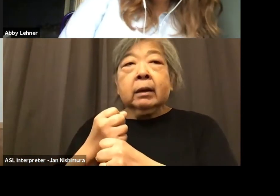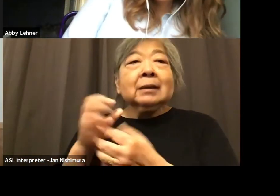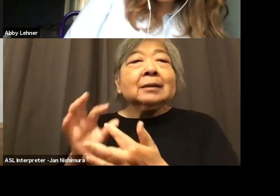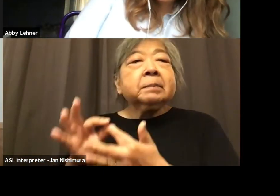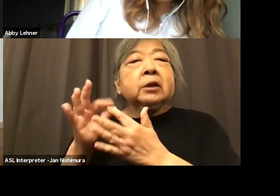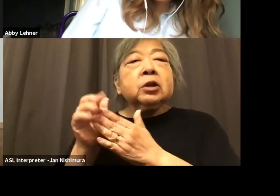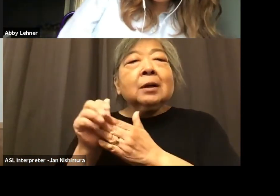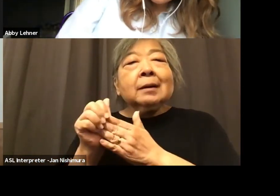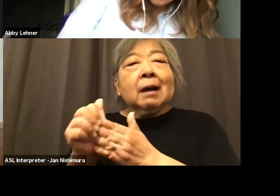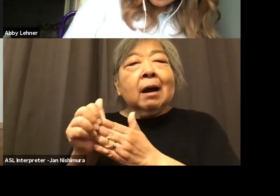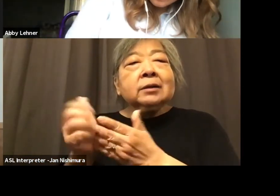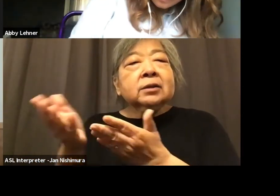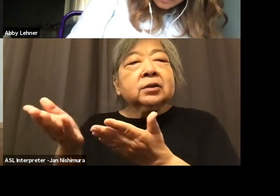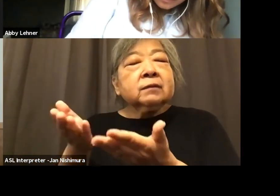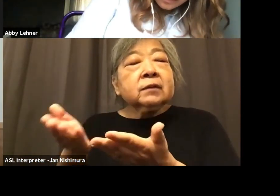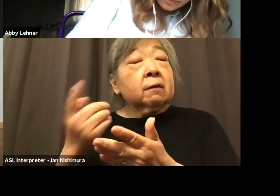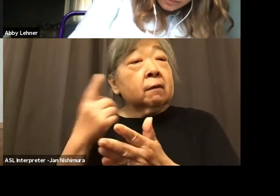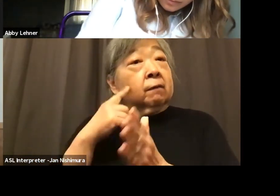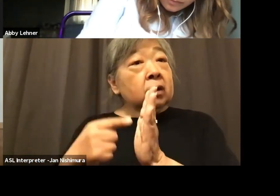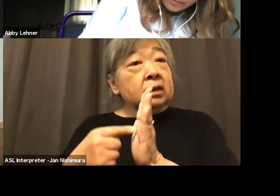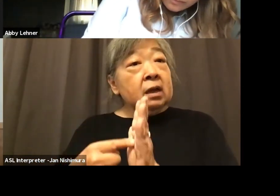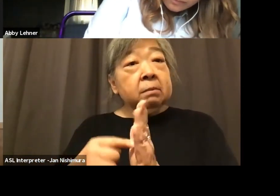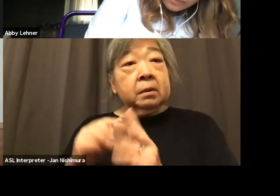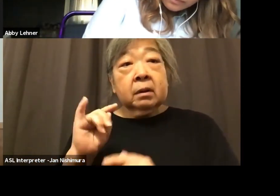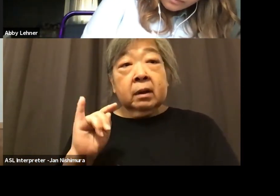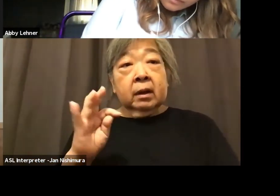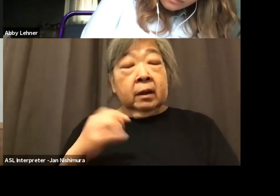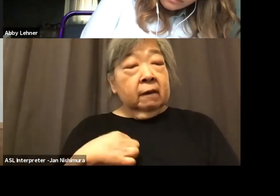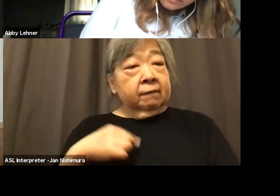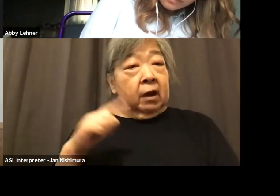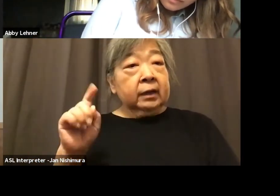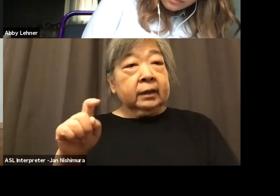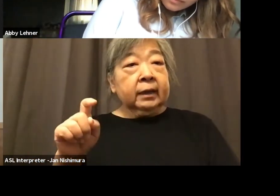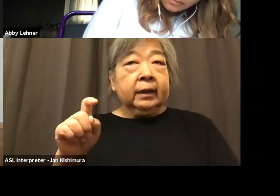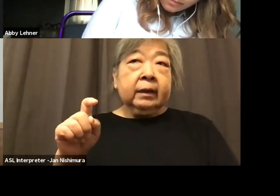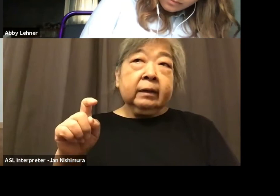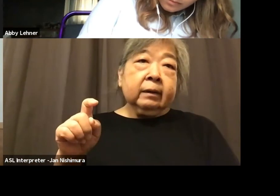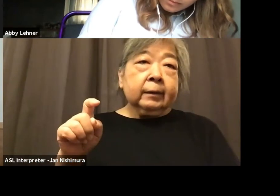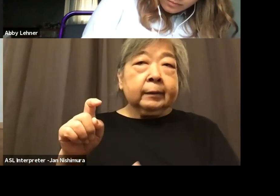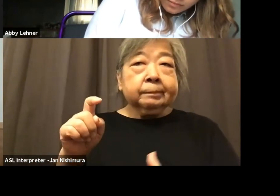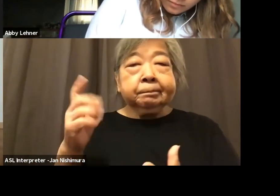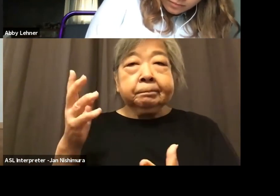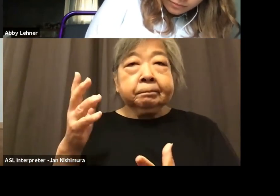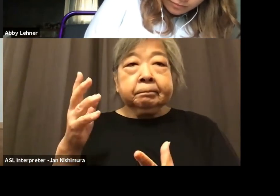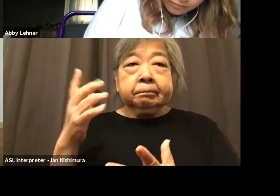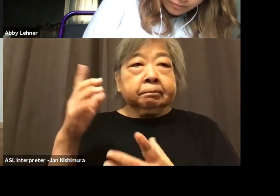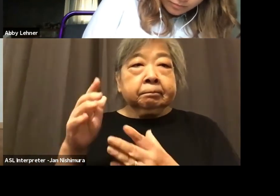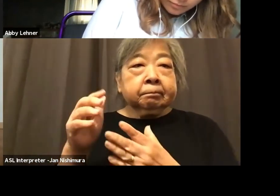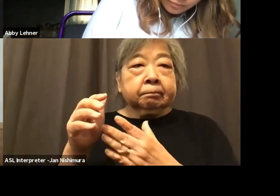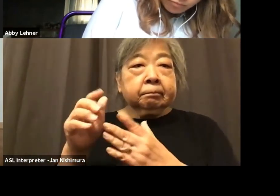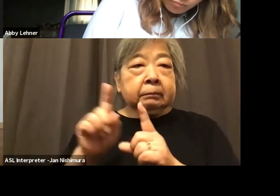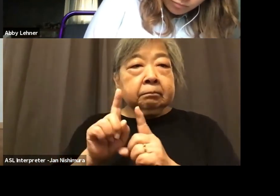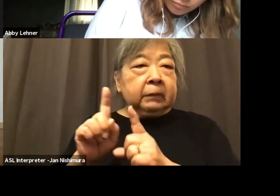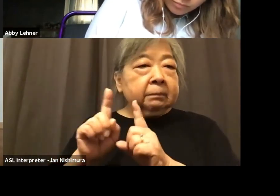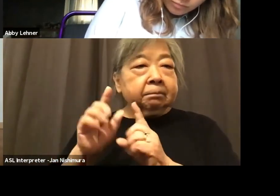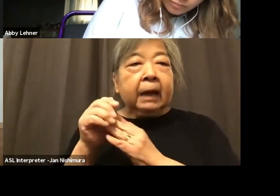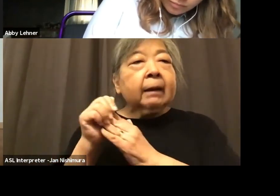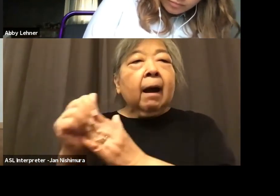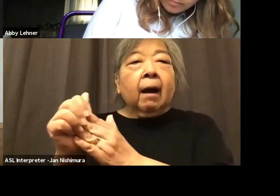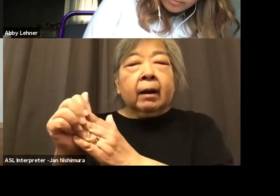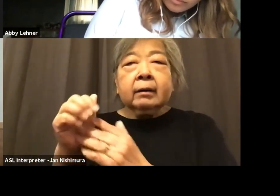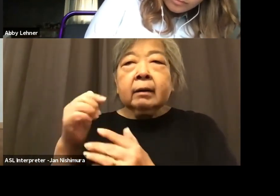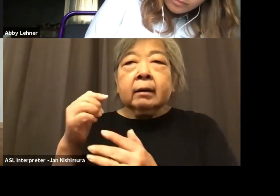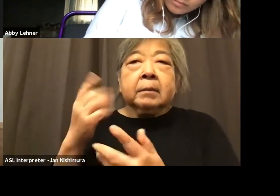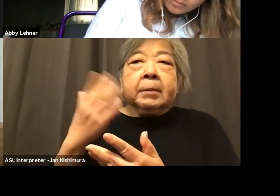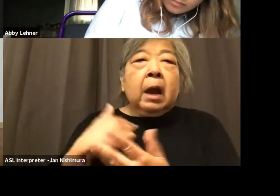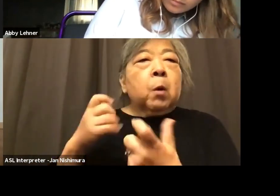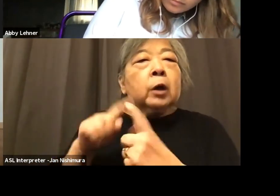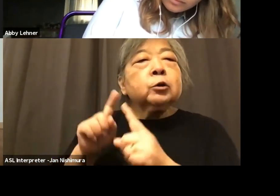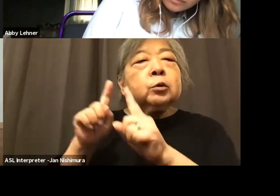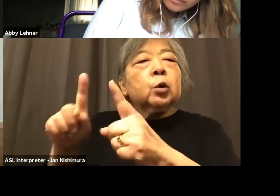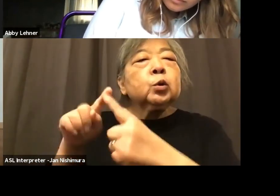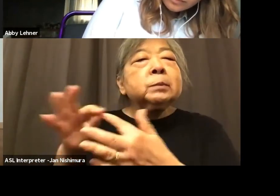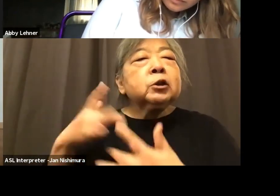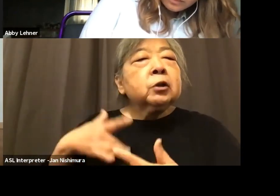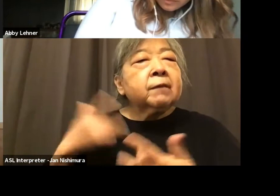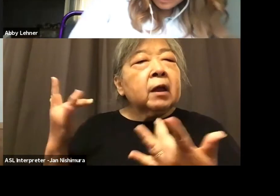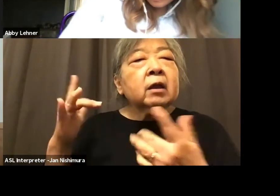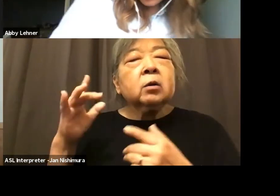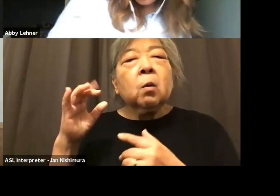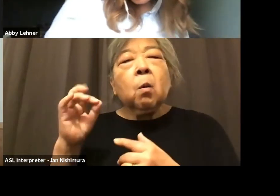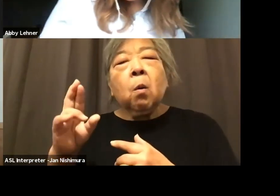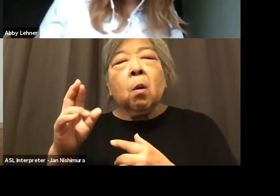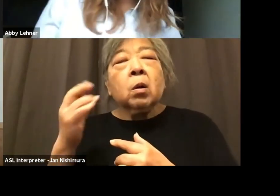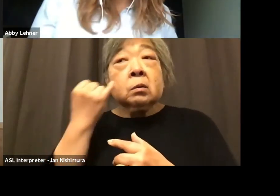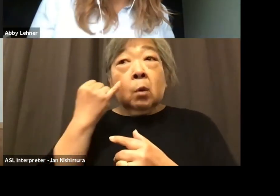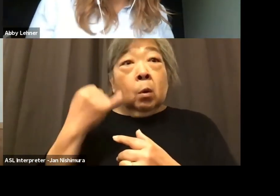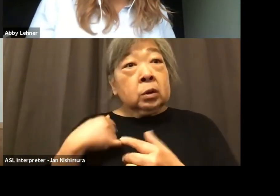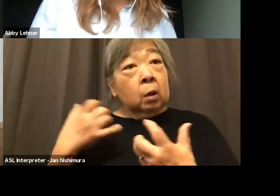So, for example, when I need a guide to attend some sort of events or to move between different